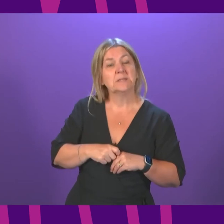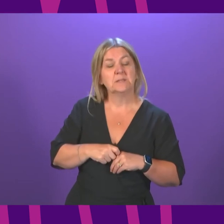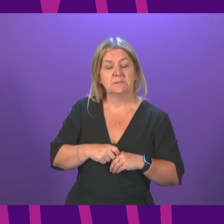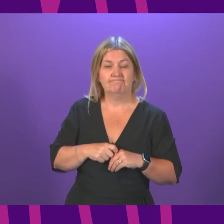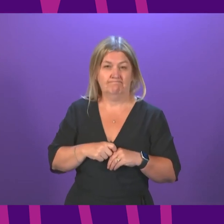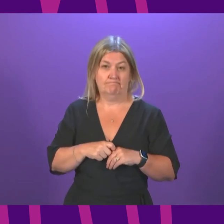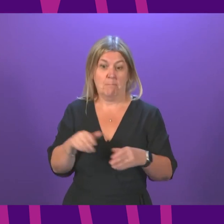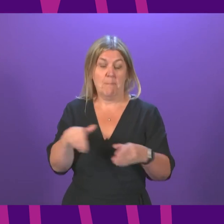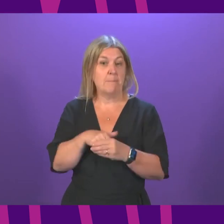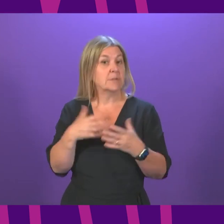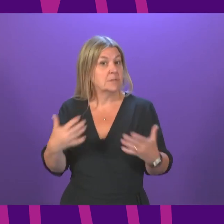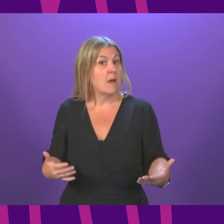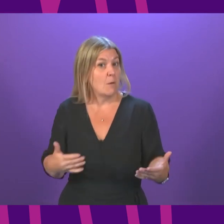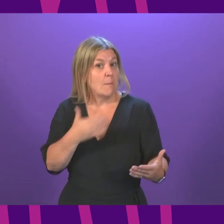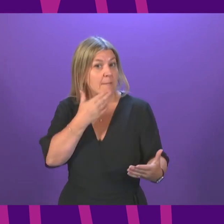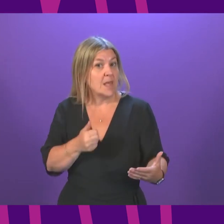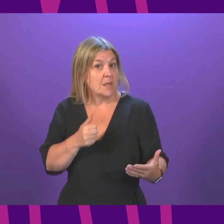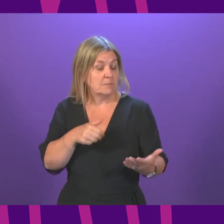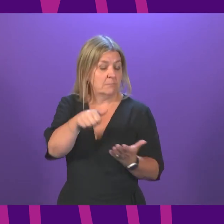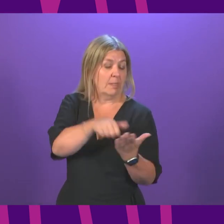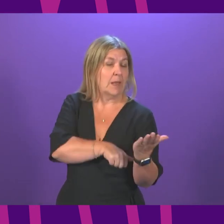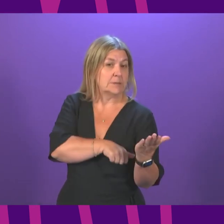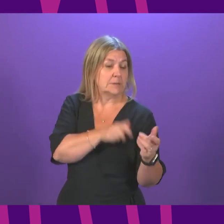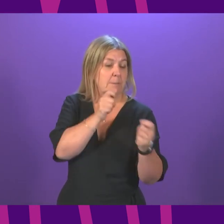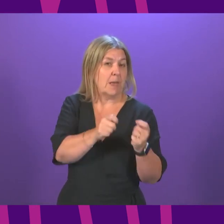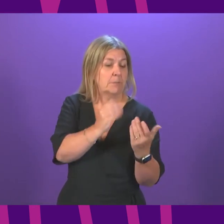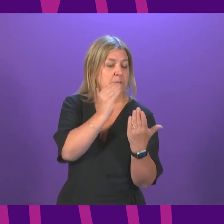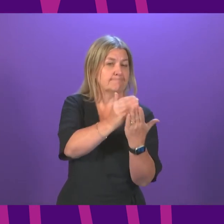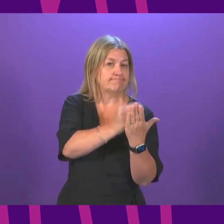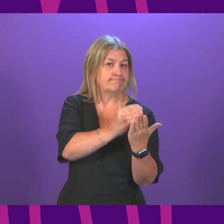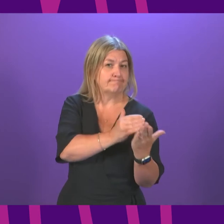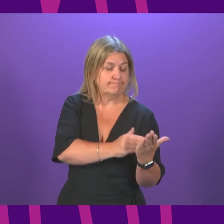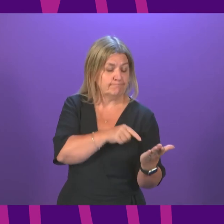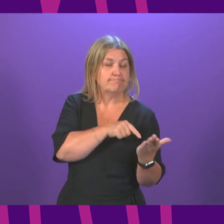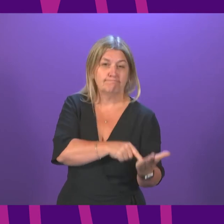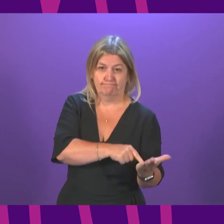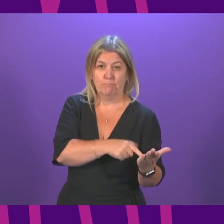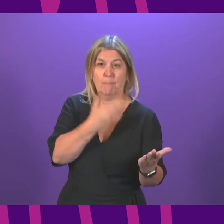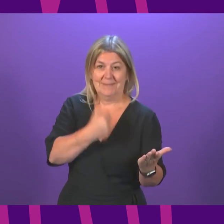Members should now refer to the marshalled list of amendments.